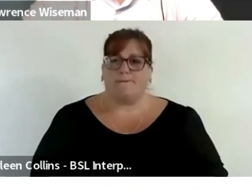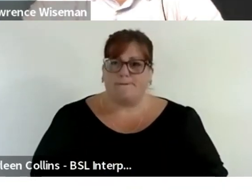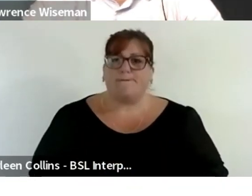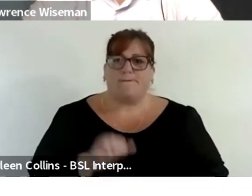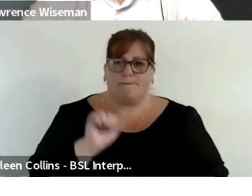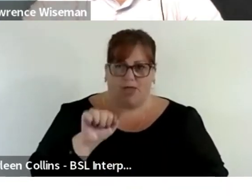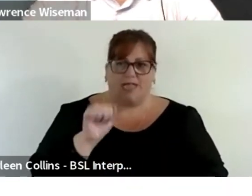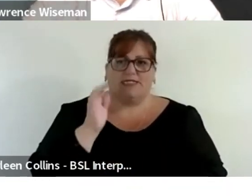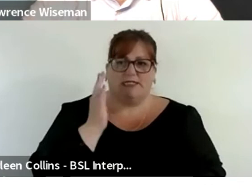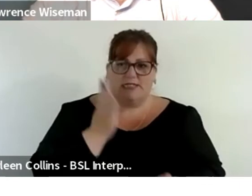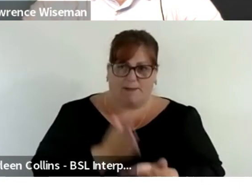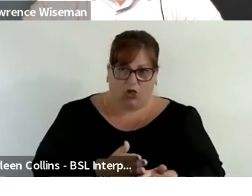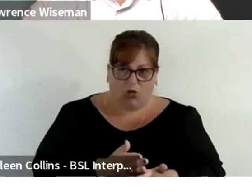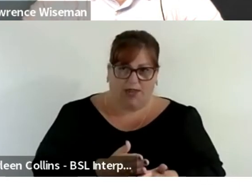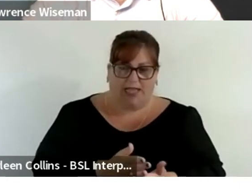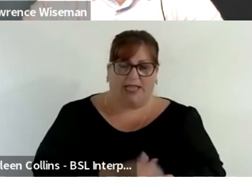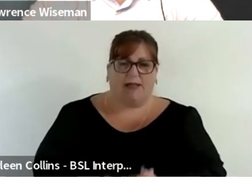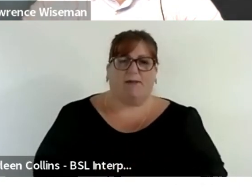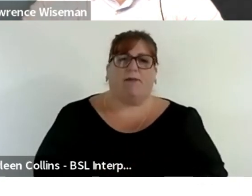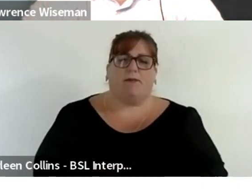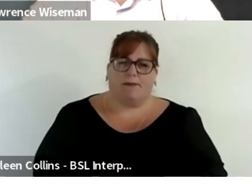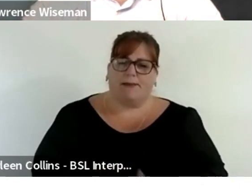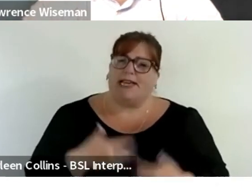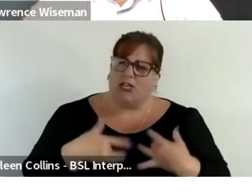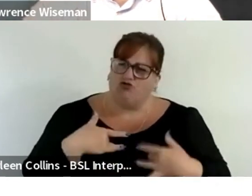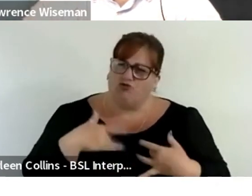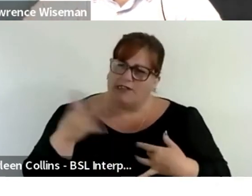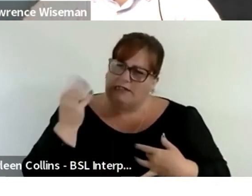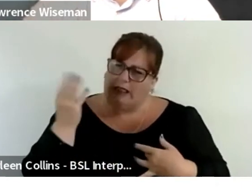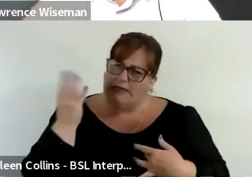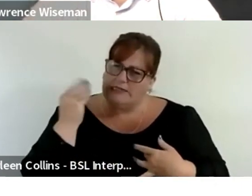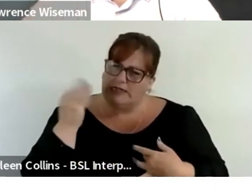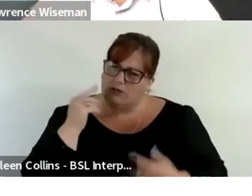thought about until she said it. It really brought something into focus for me.